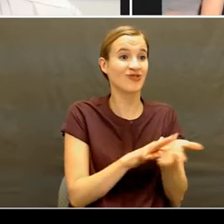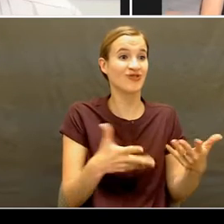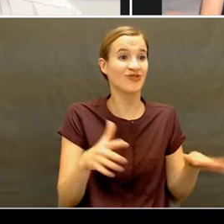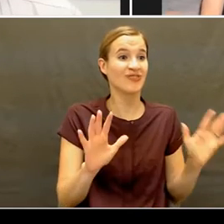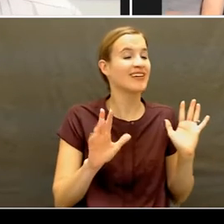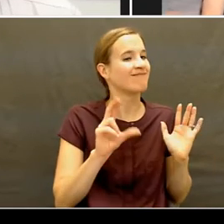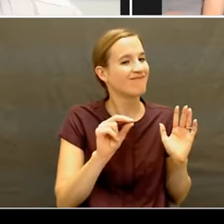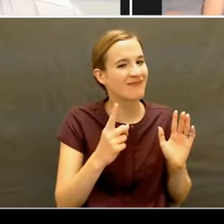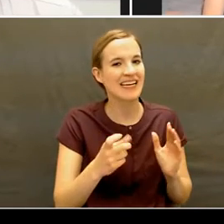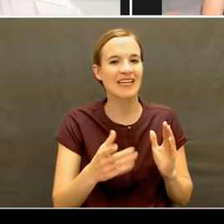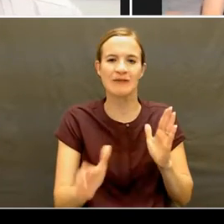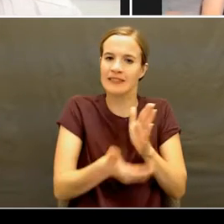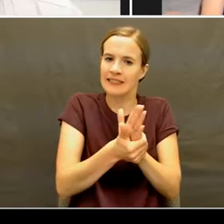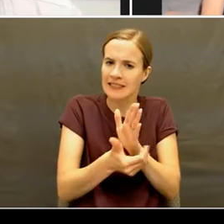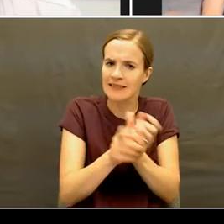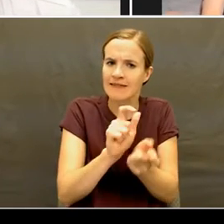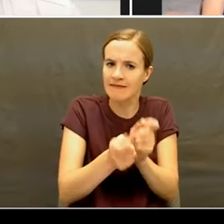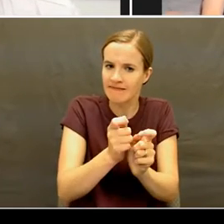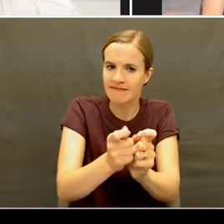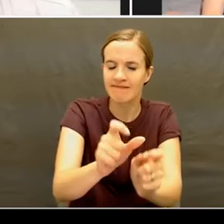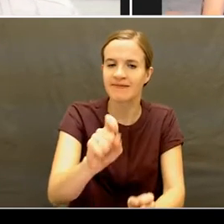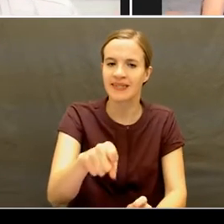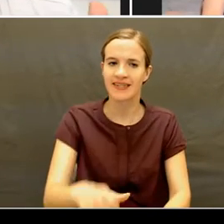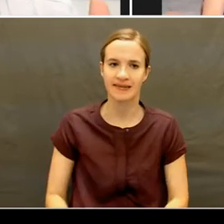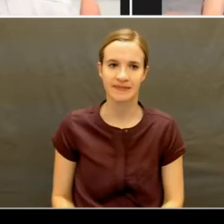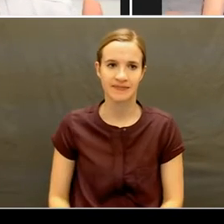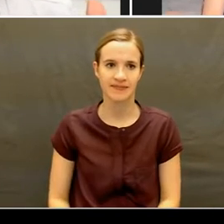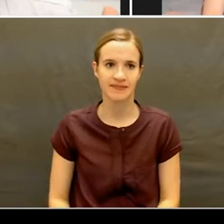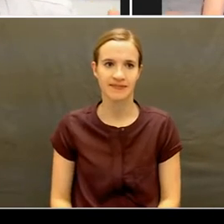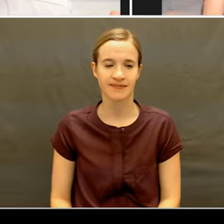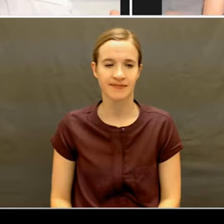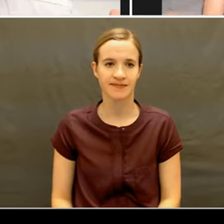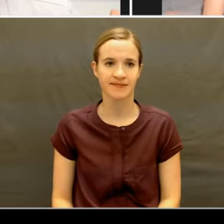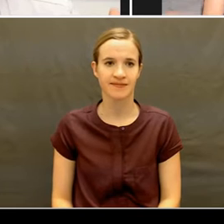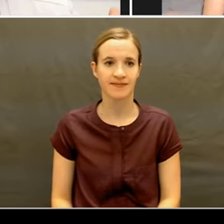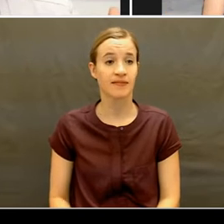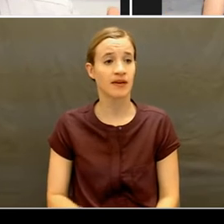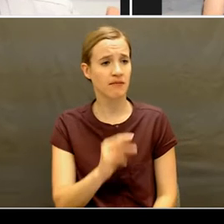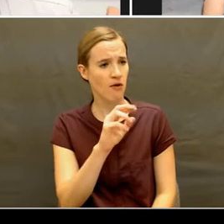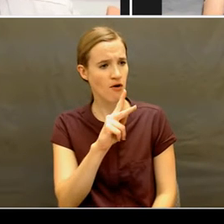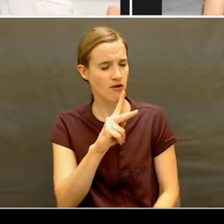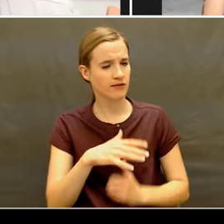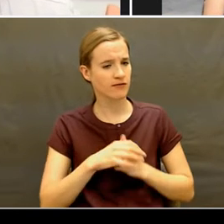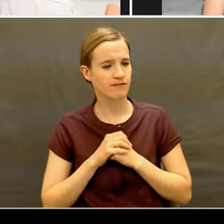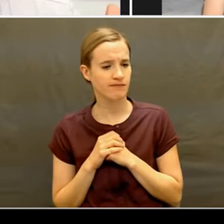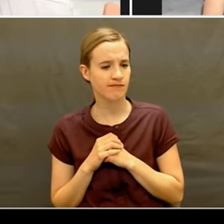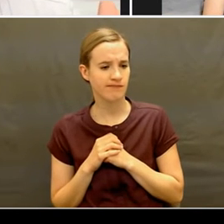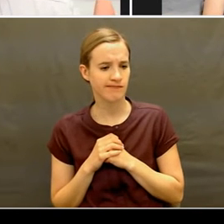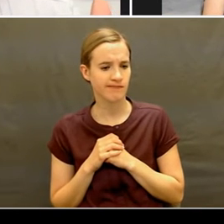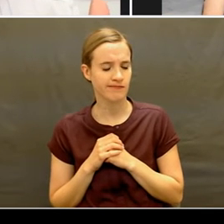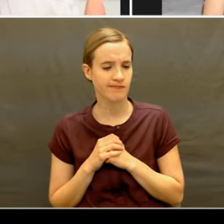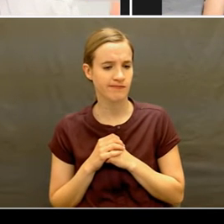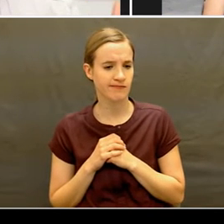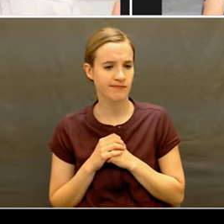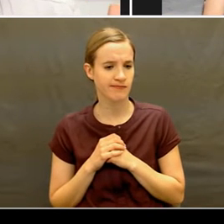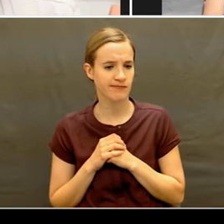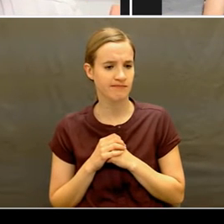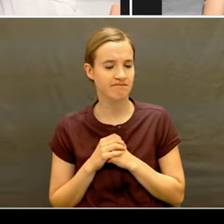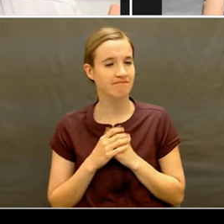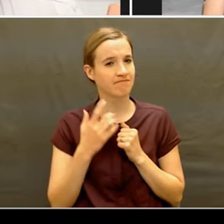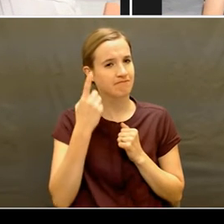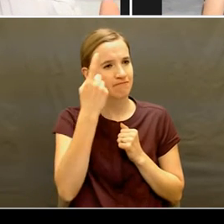Mark: Do you take heart from the the amount of of effort and interest and advocacy that's taking